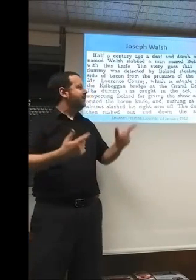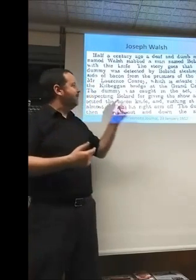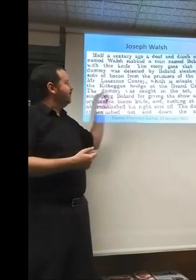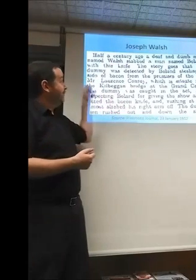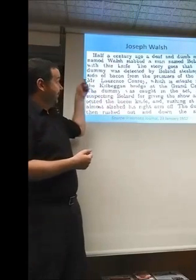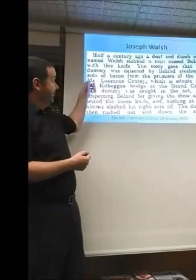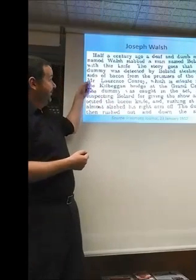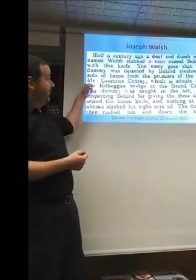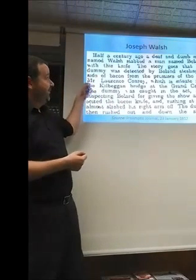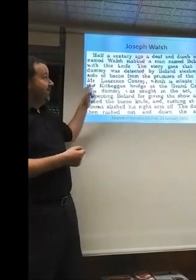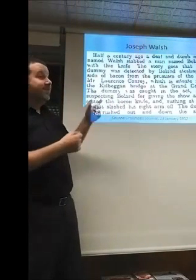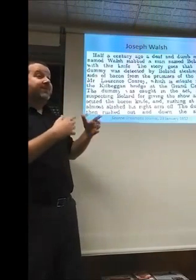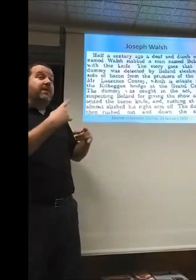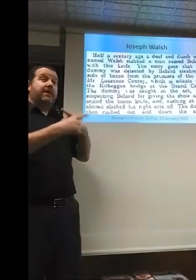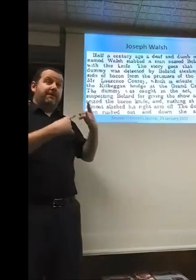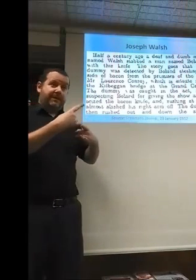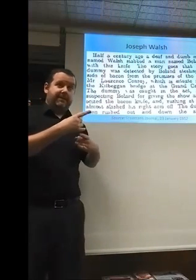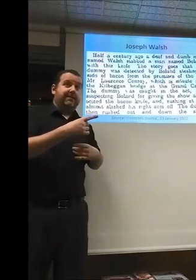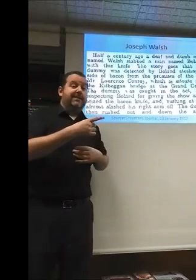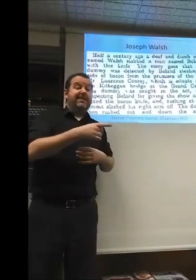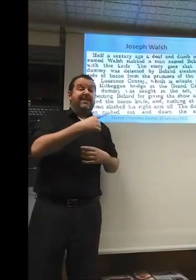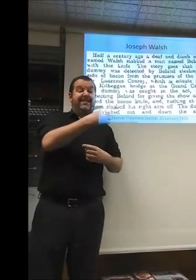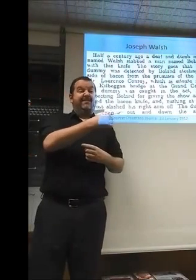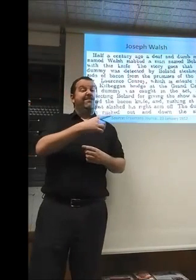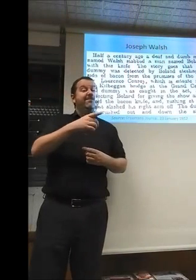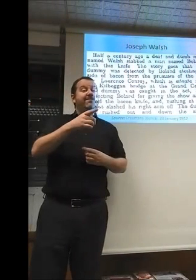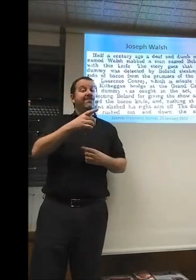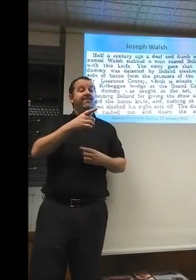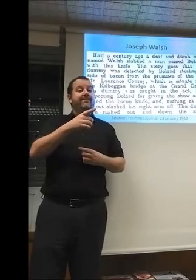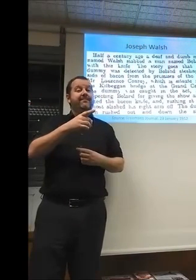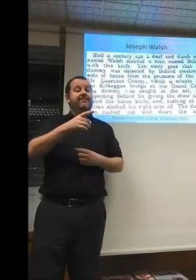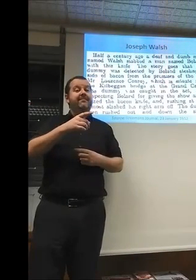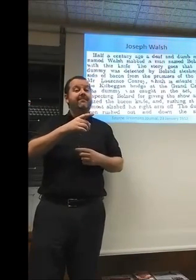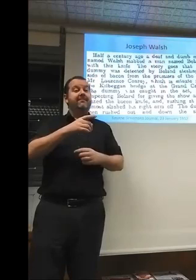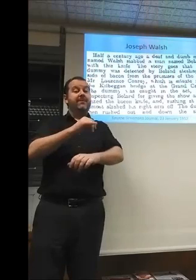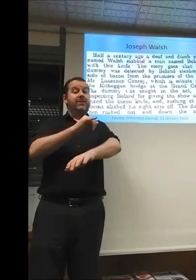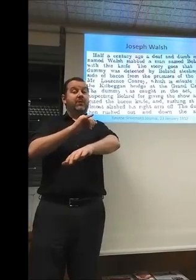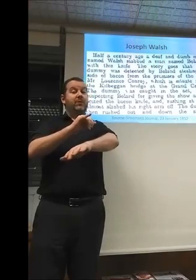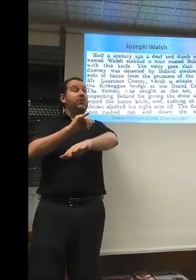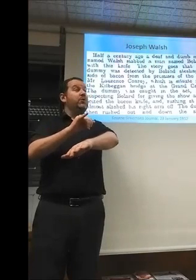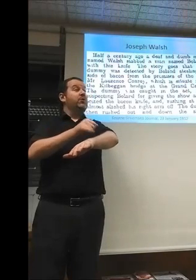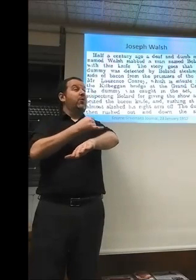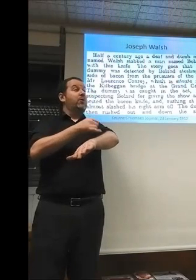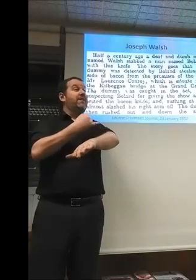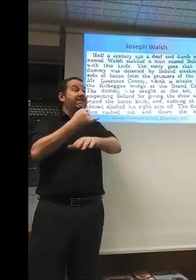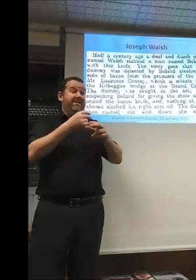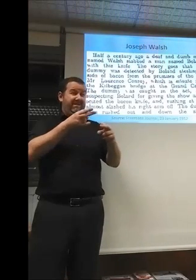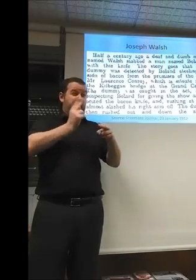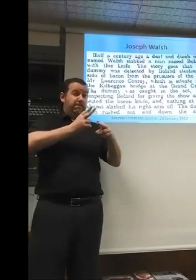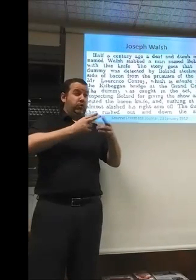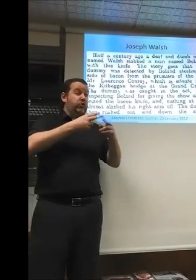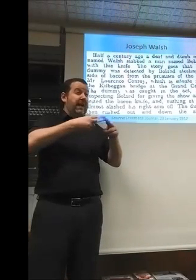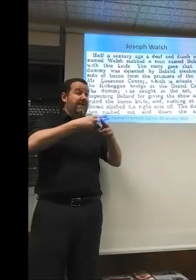as a dumb man in the records and then again there was more information about himself-